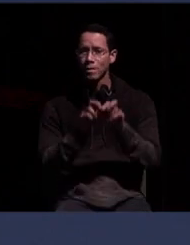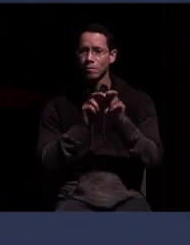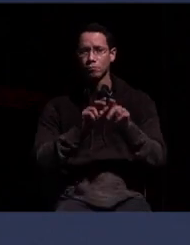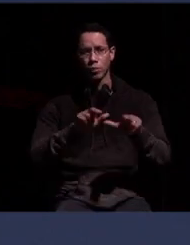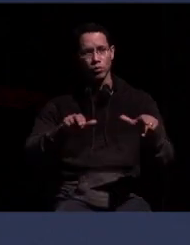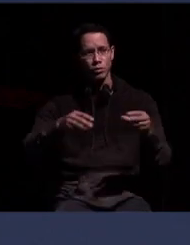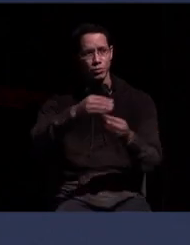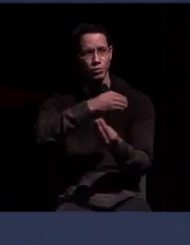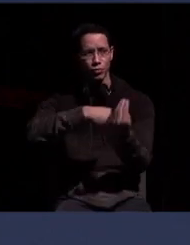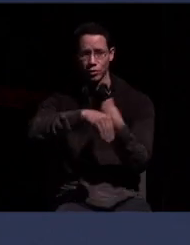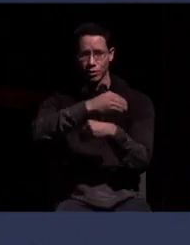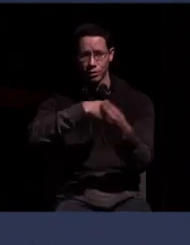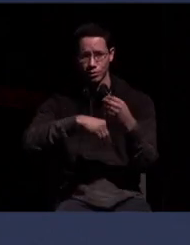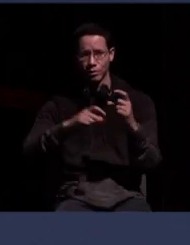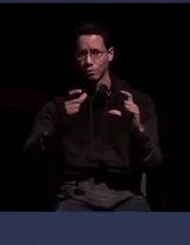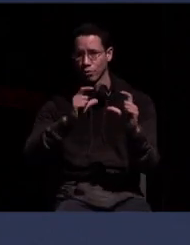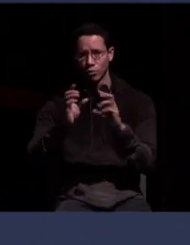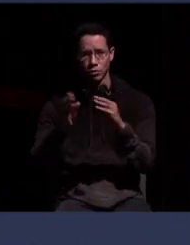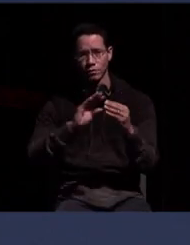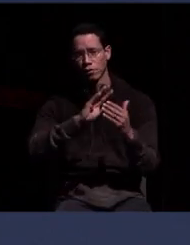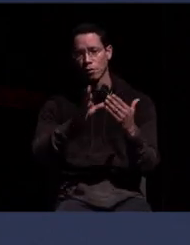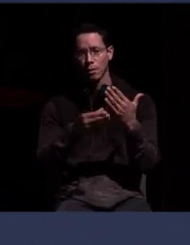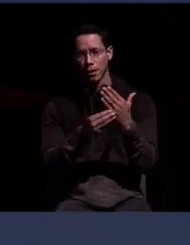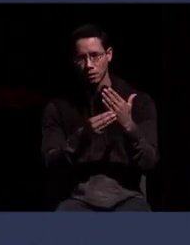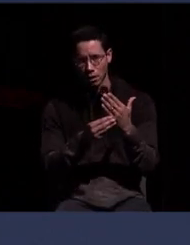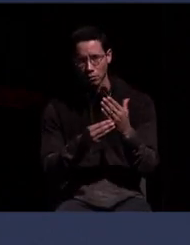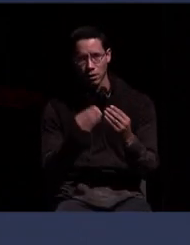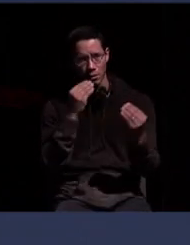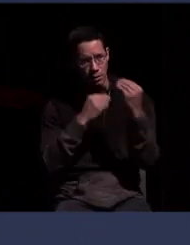to feed their children